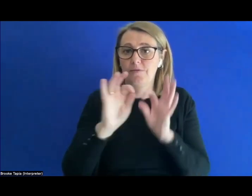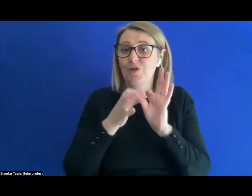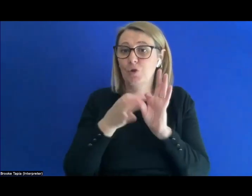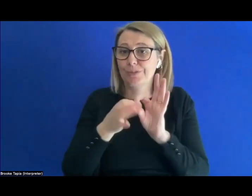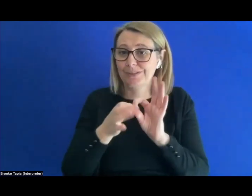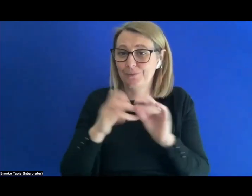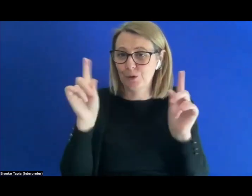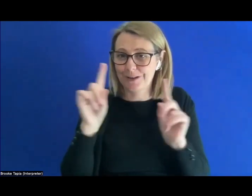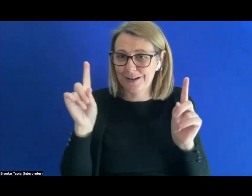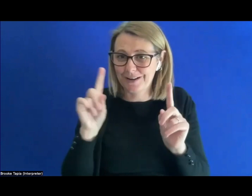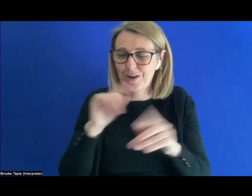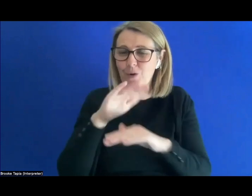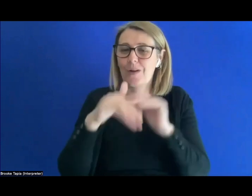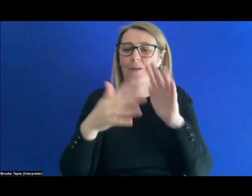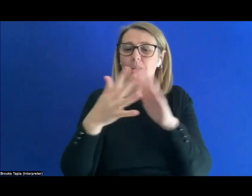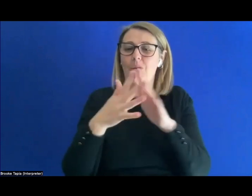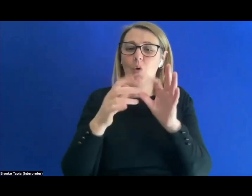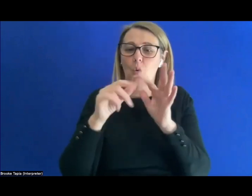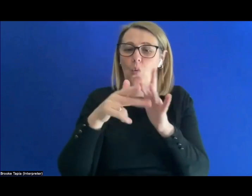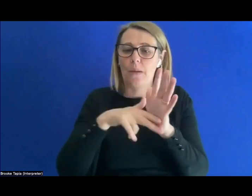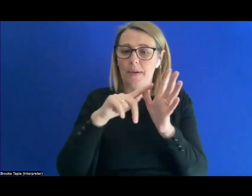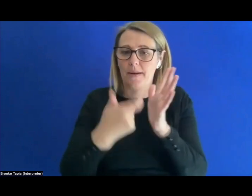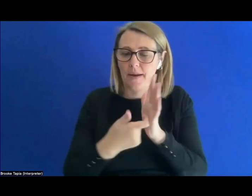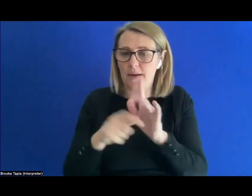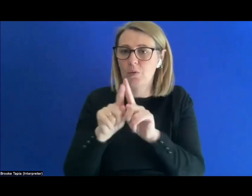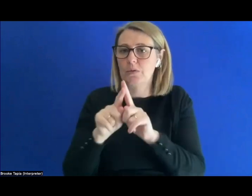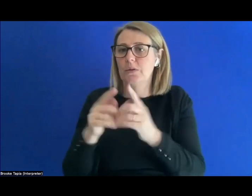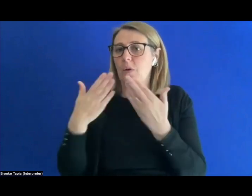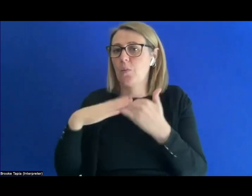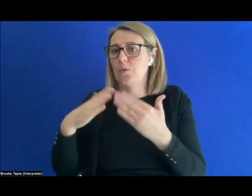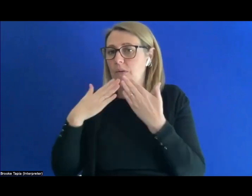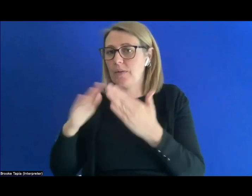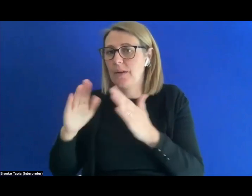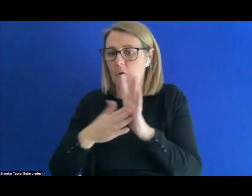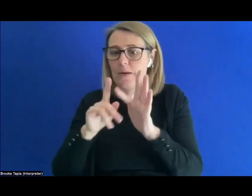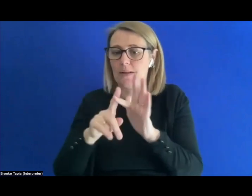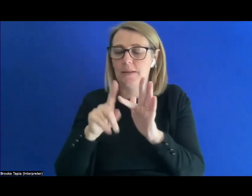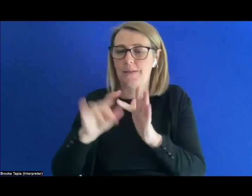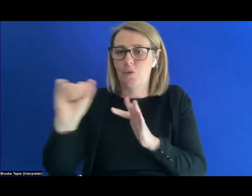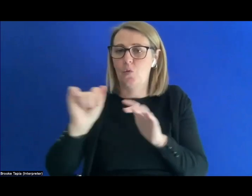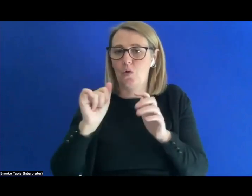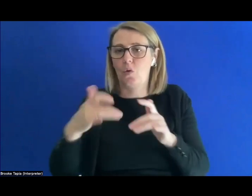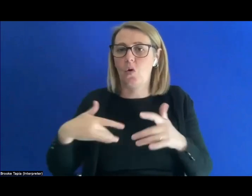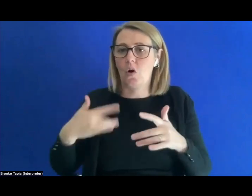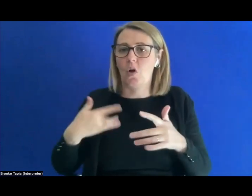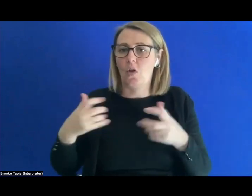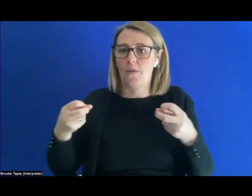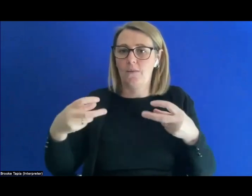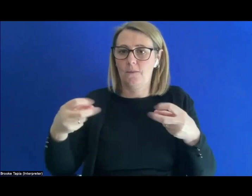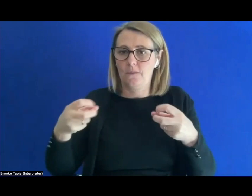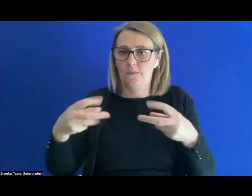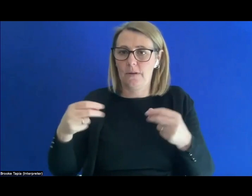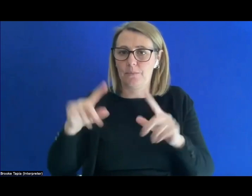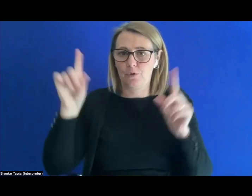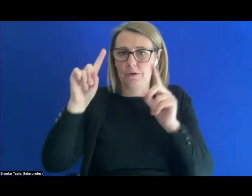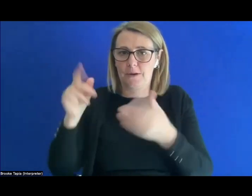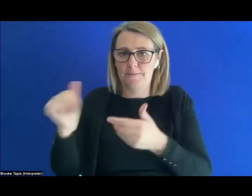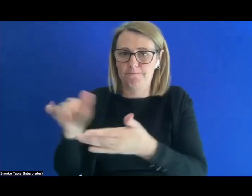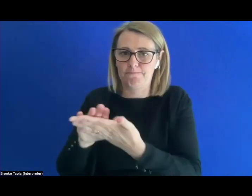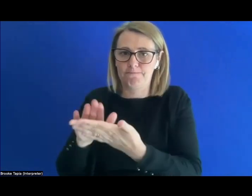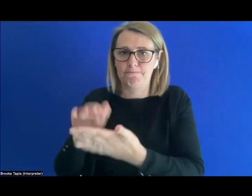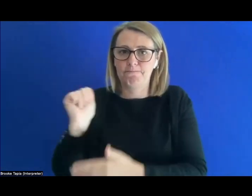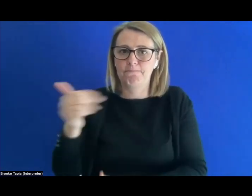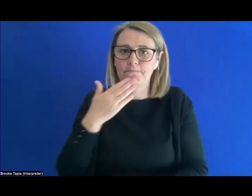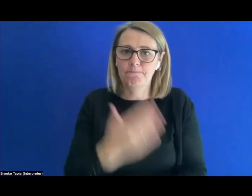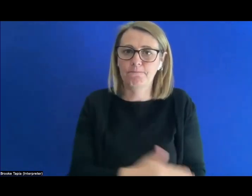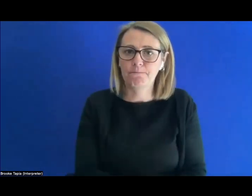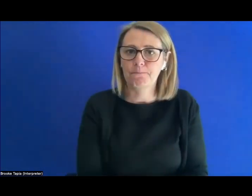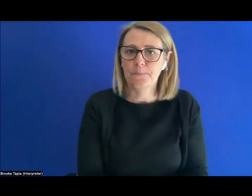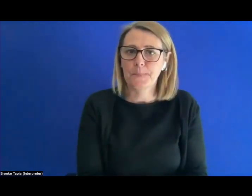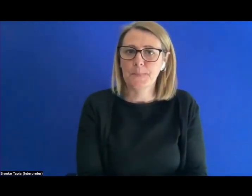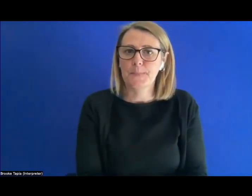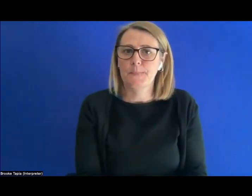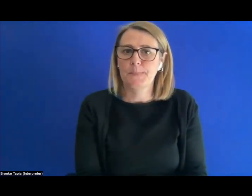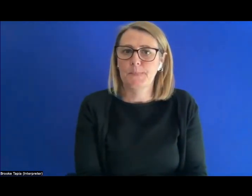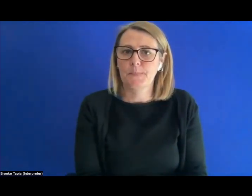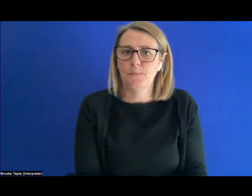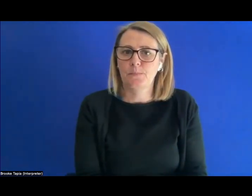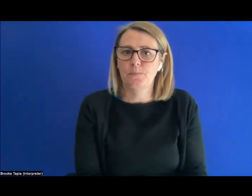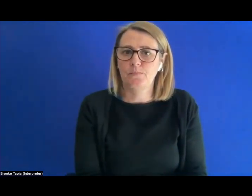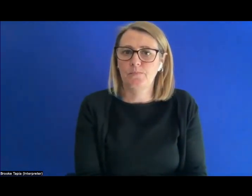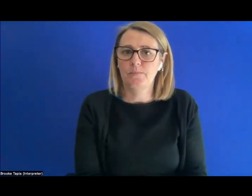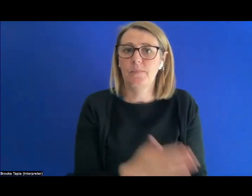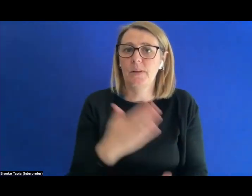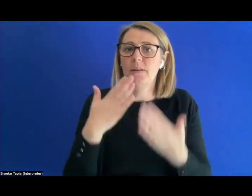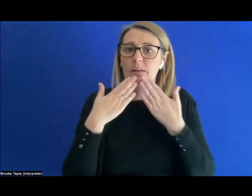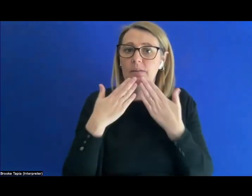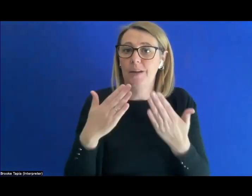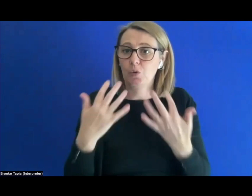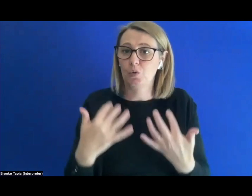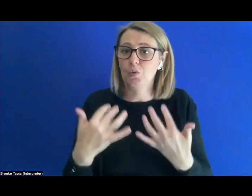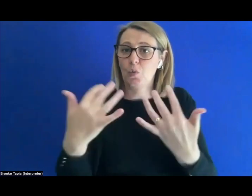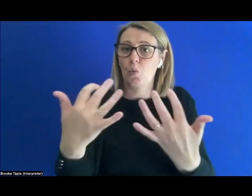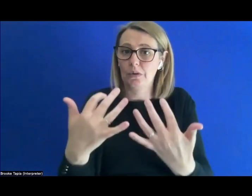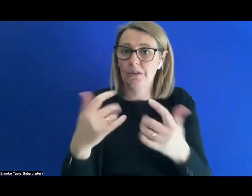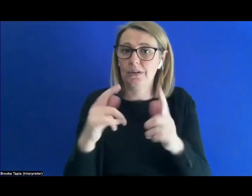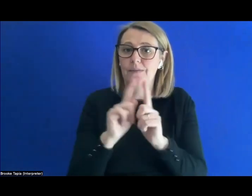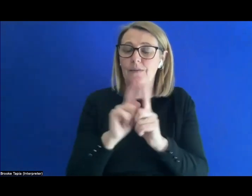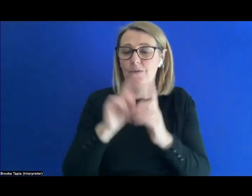our webinar and Lee for her live captioning. Thank you, audience, for your attention today